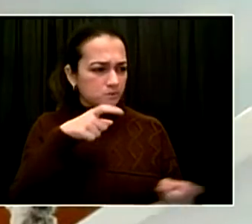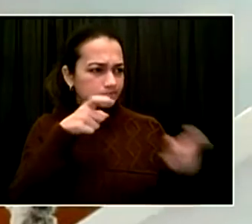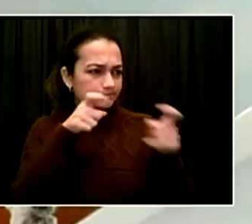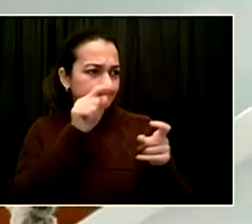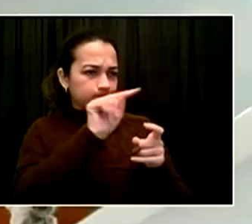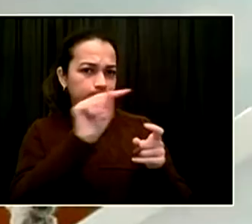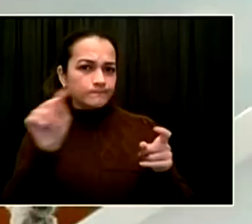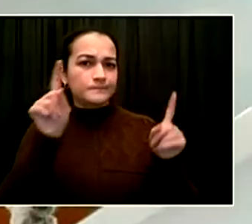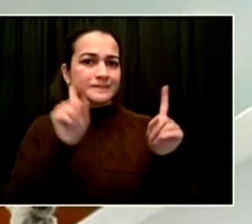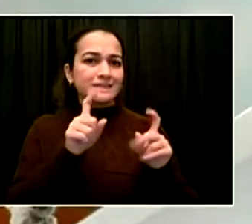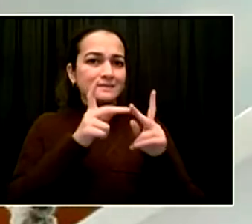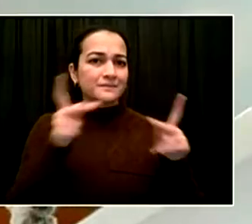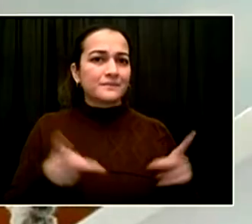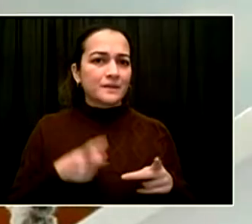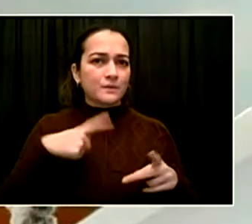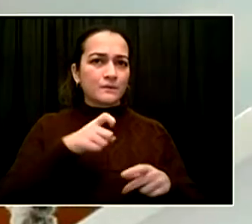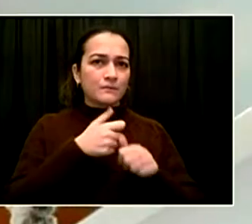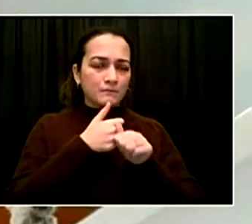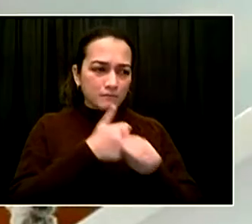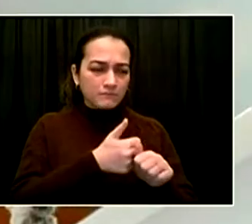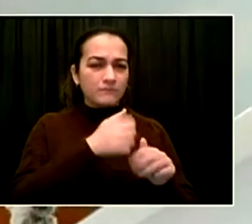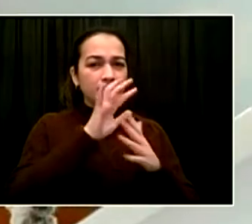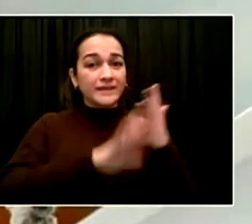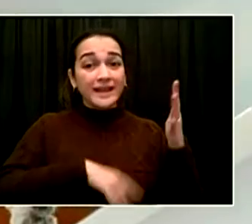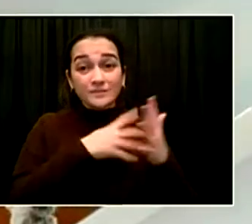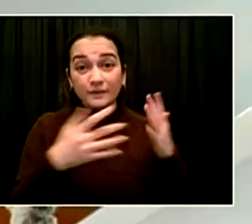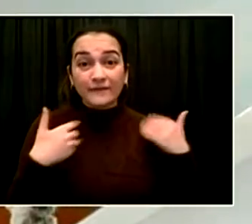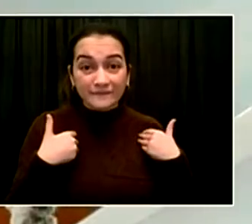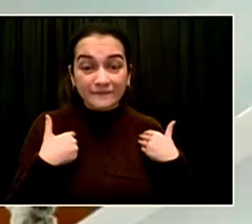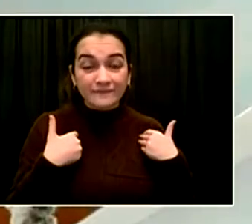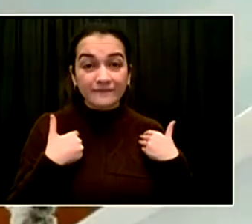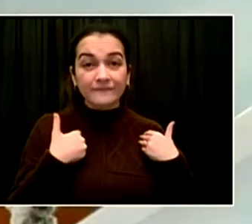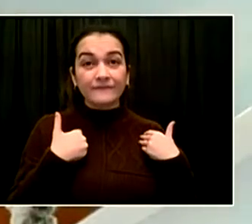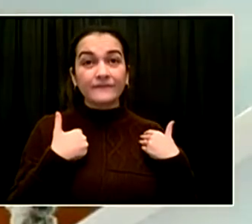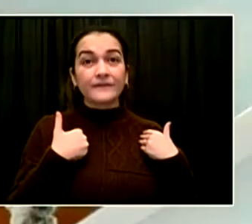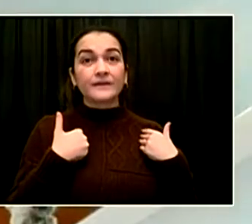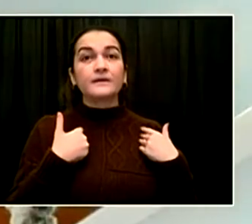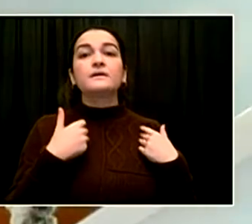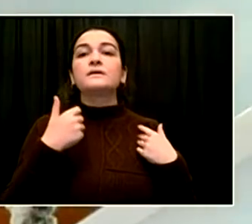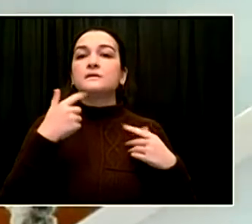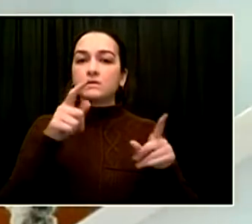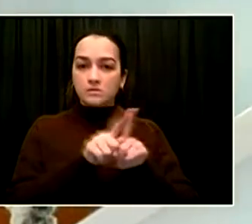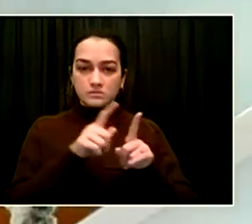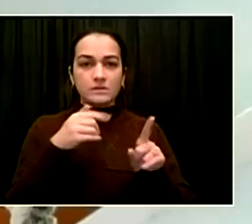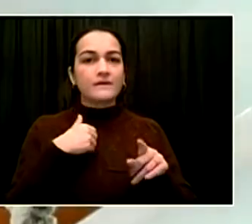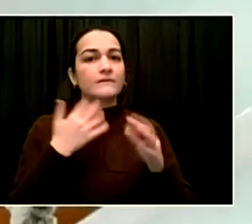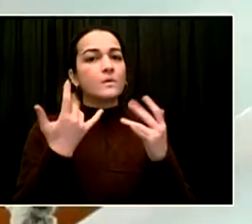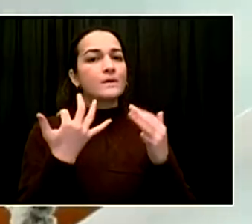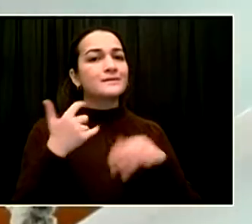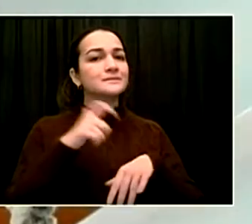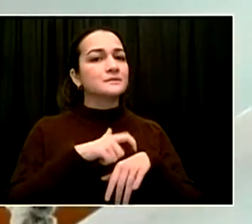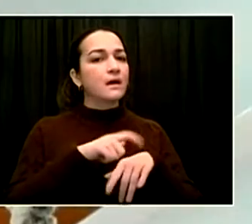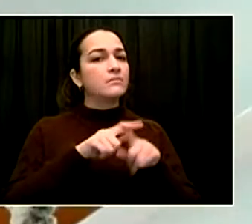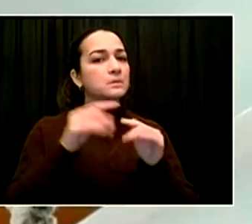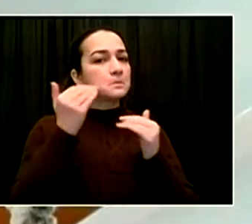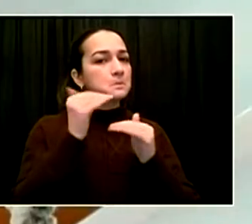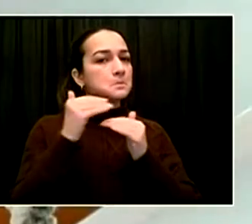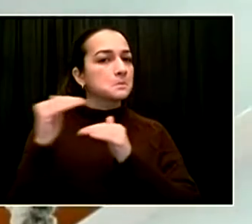AND POST OUR WAIT TIMES ON THE WEBSITE SO YOU CAN ALWAYS SEE IF THERE'S TWO DIFFERENT PLACES YOU'RE LOOKING TO GO, THERE